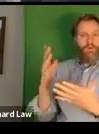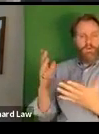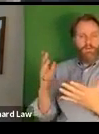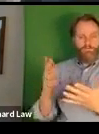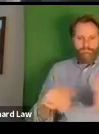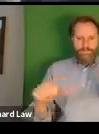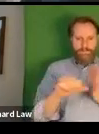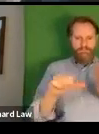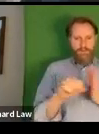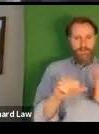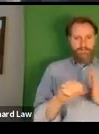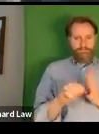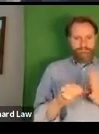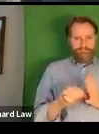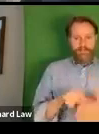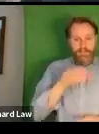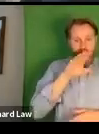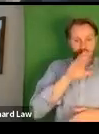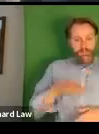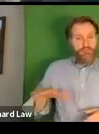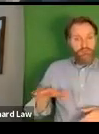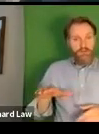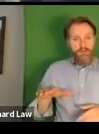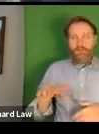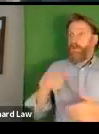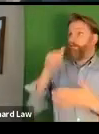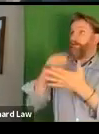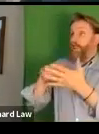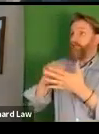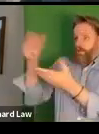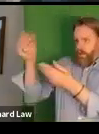special leave with pay you know until the department until the